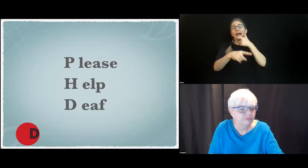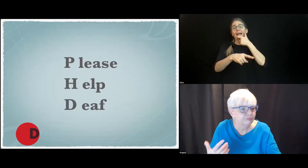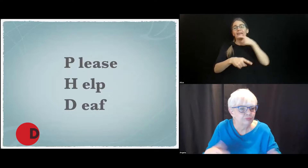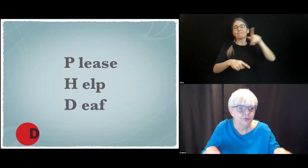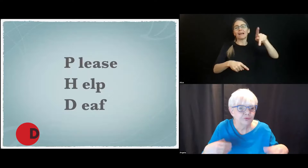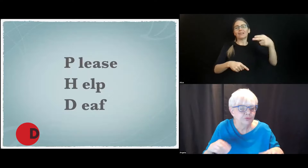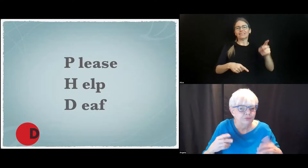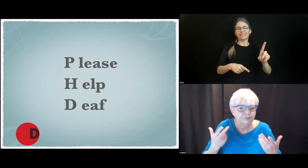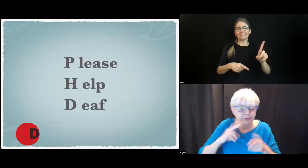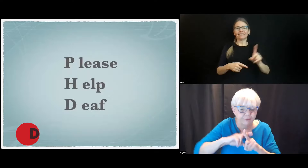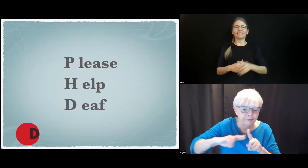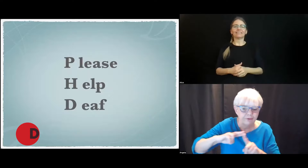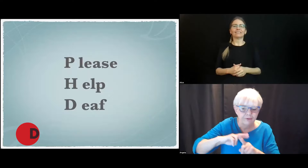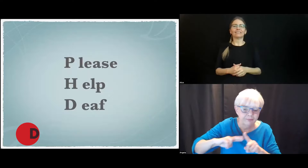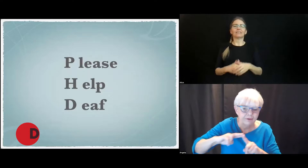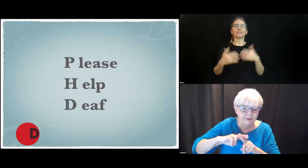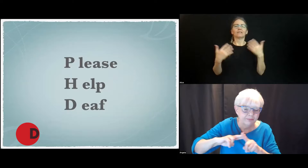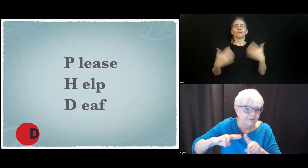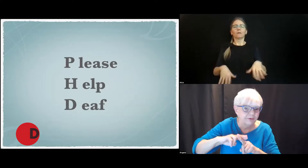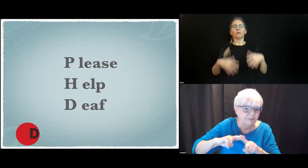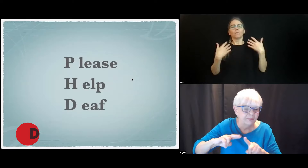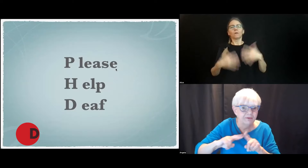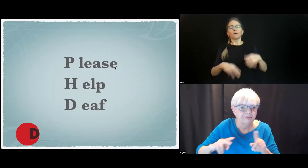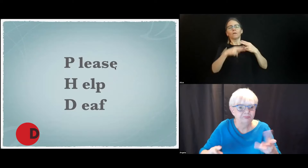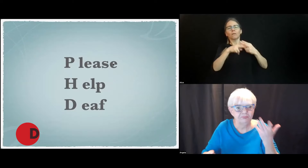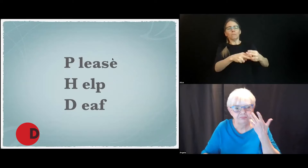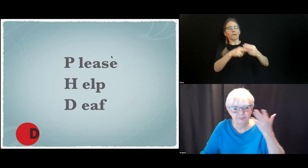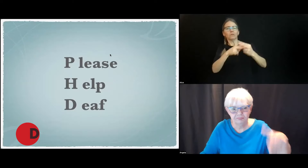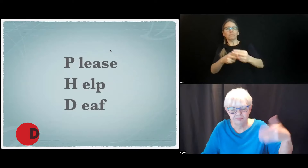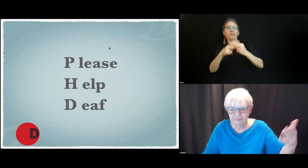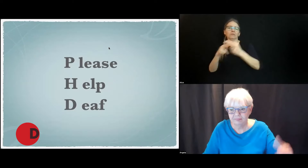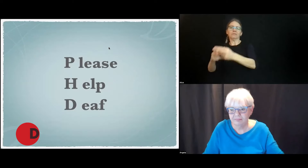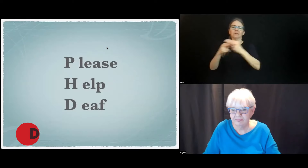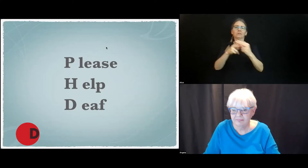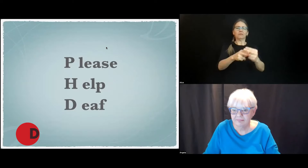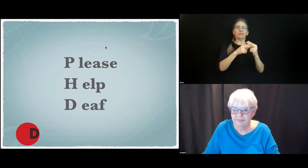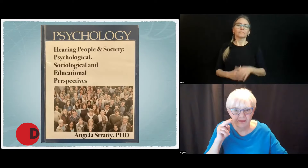Nothing but labels, labels, labels, labels, labels, and labels.